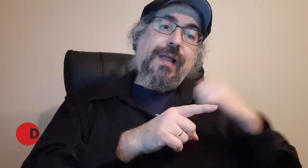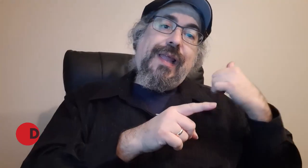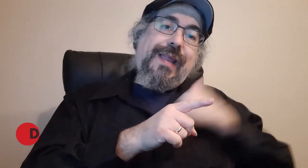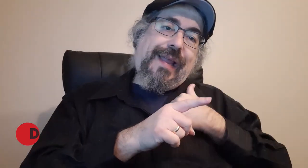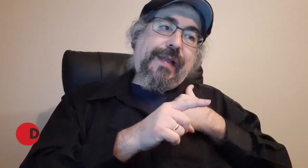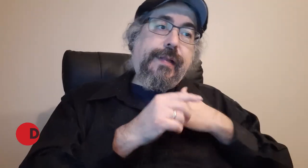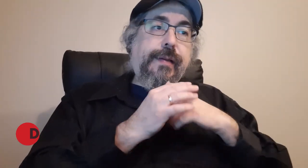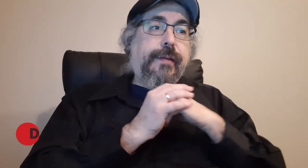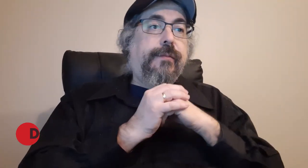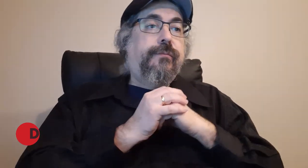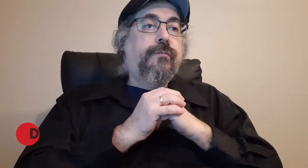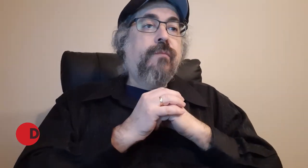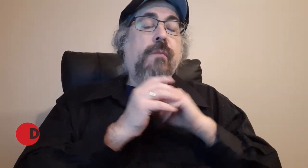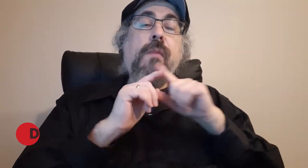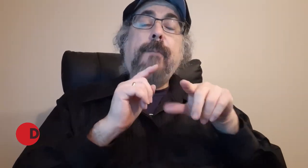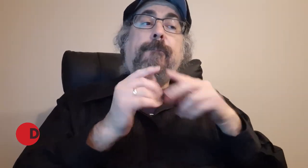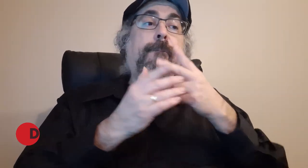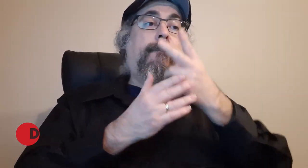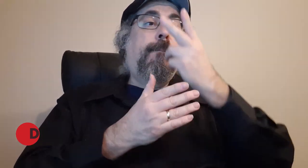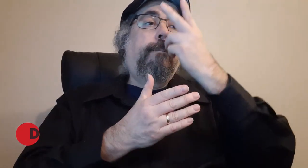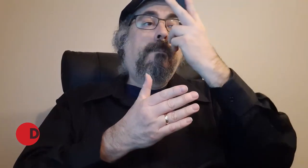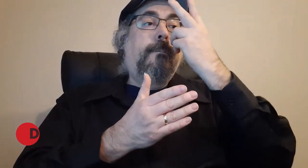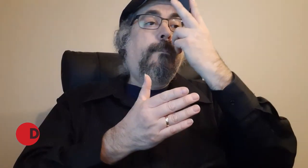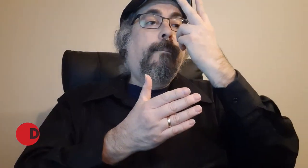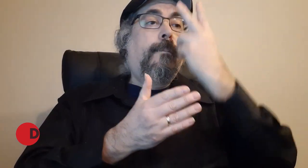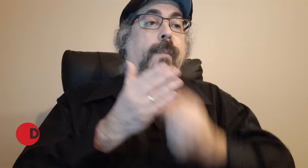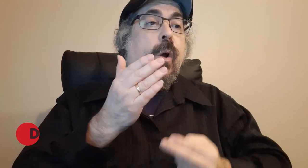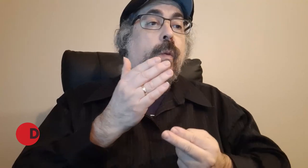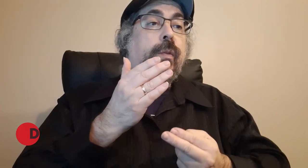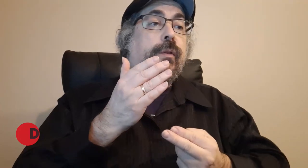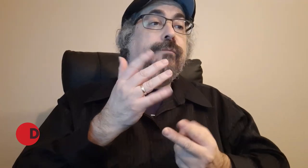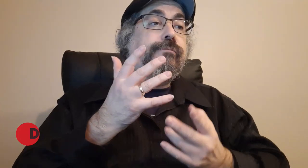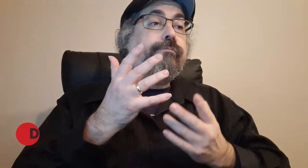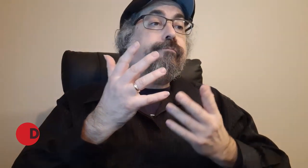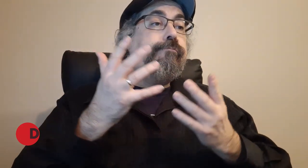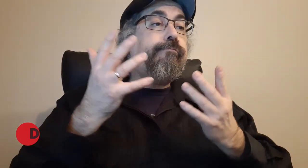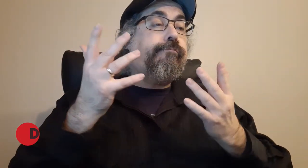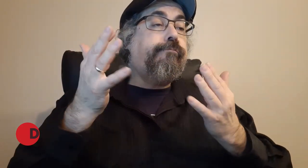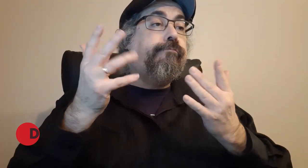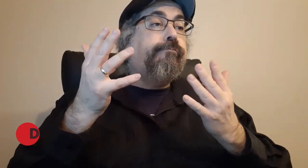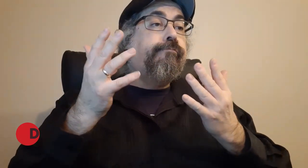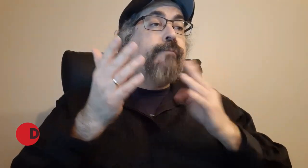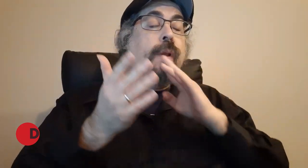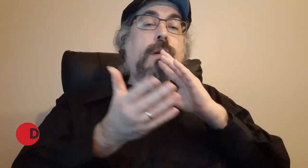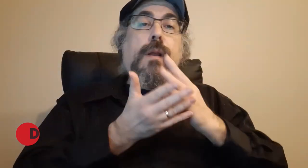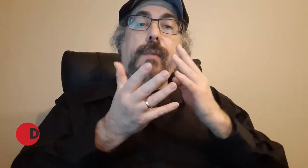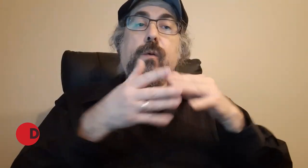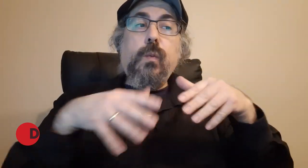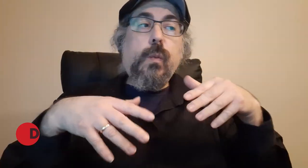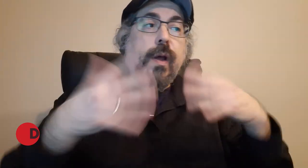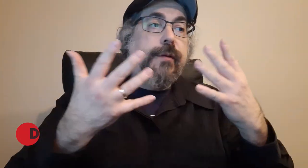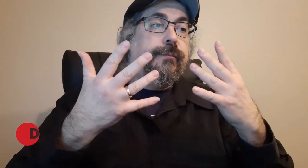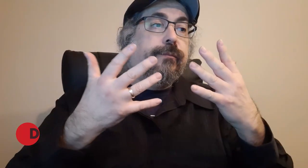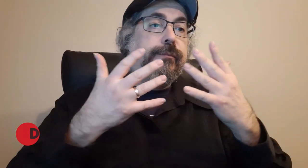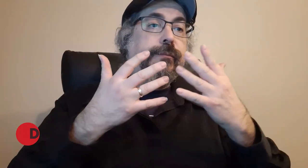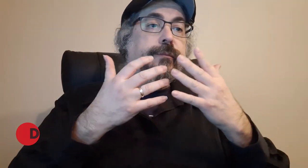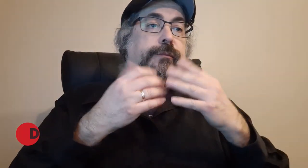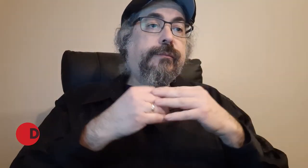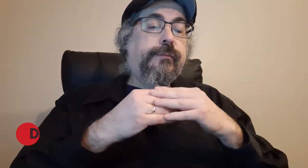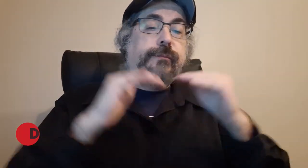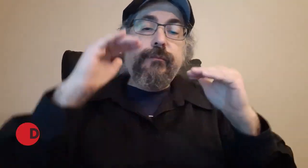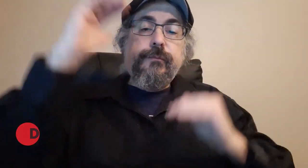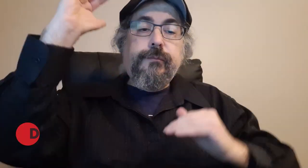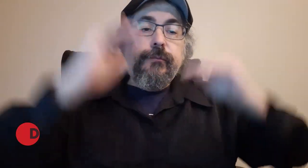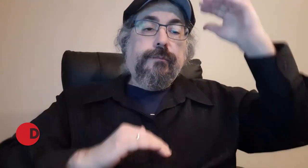the Canadian approach - but both do talk about how to dealing with